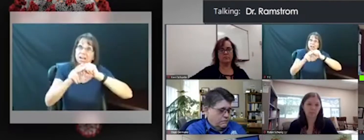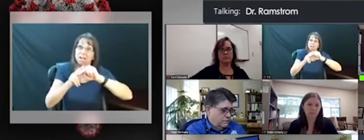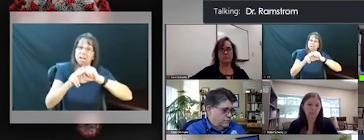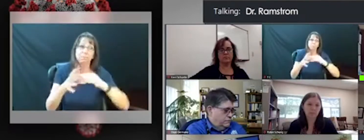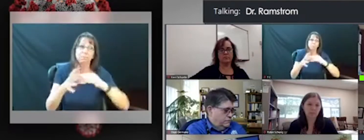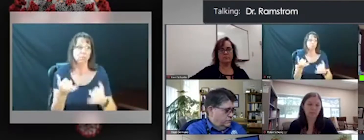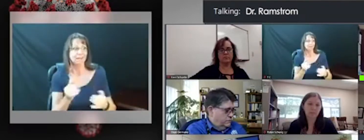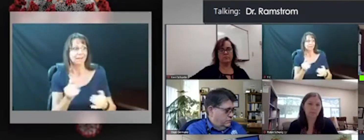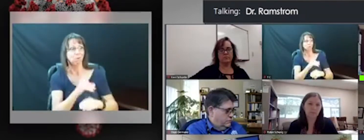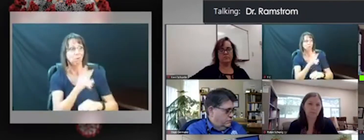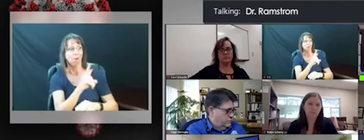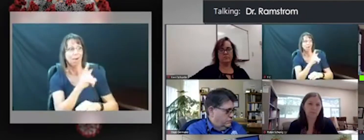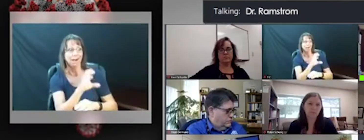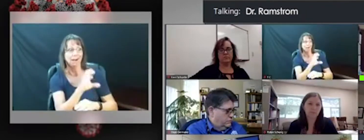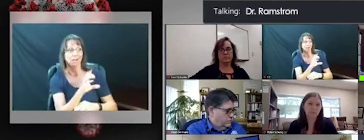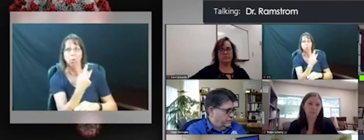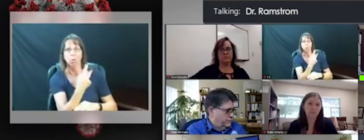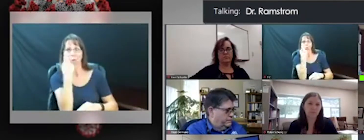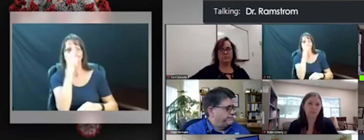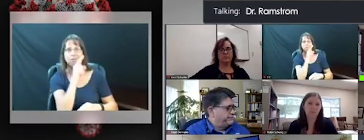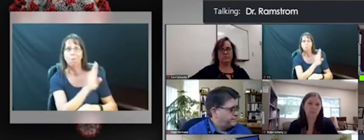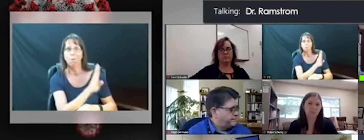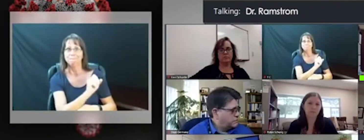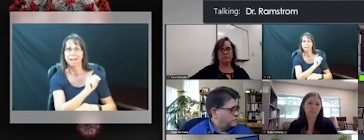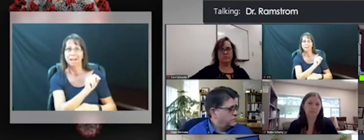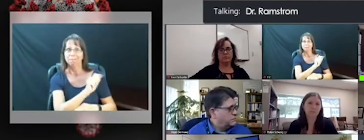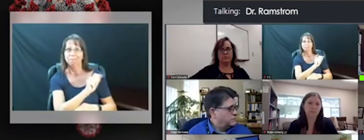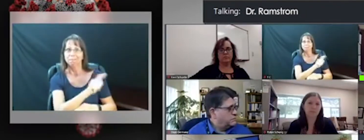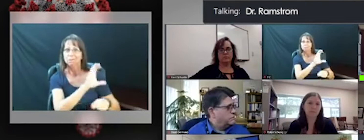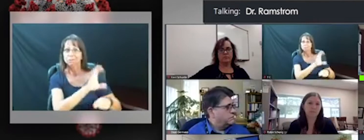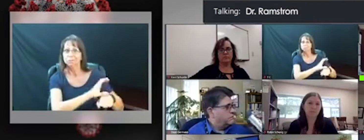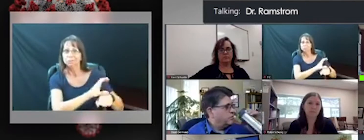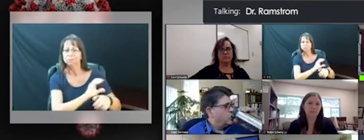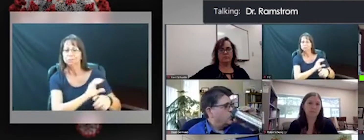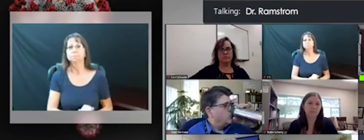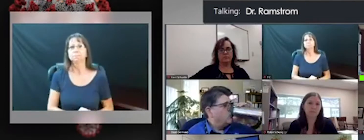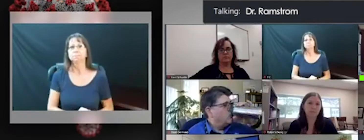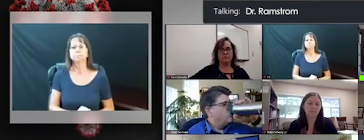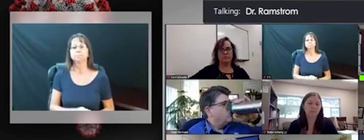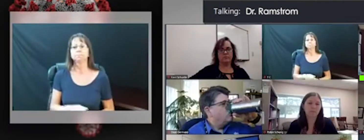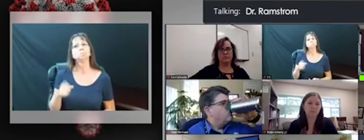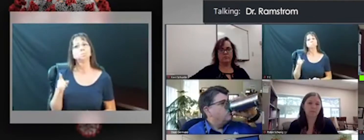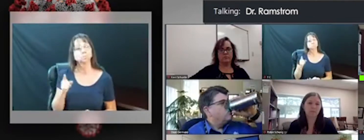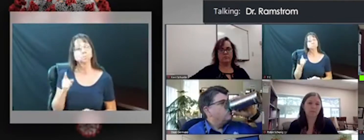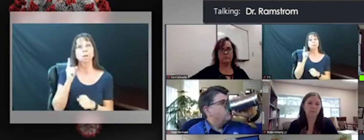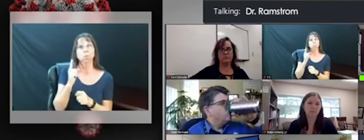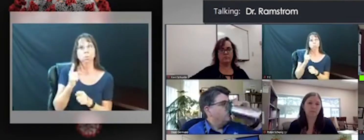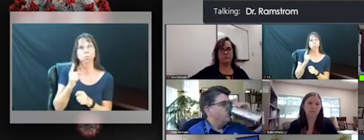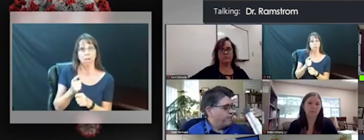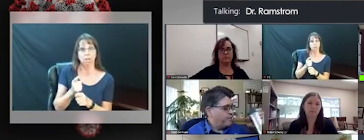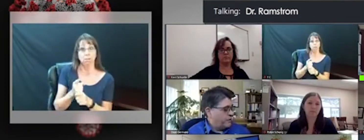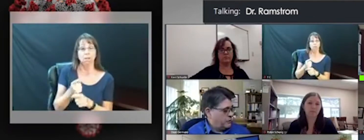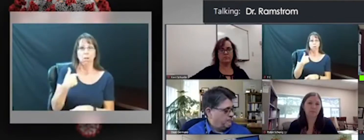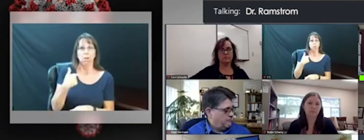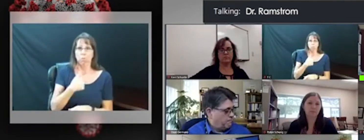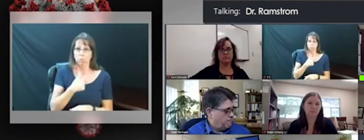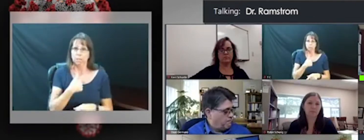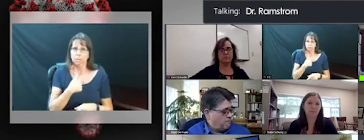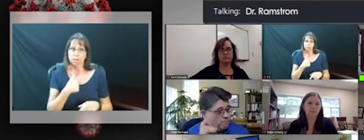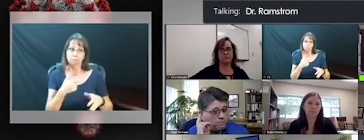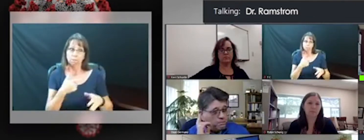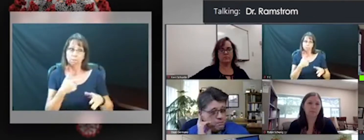Right so we have been working with not only these higher education settings but also K-12